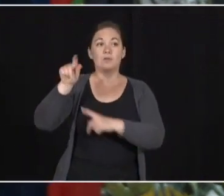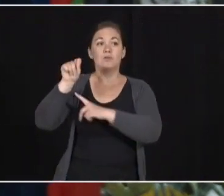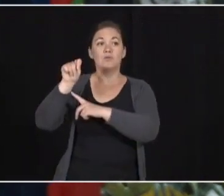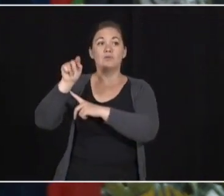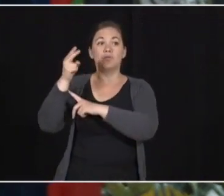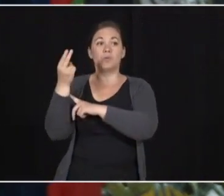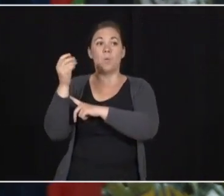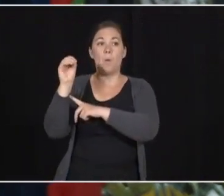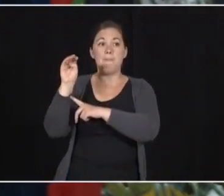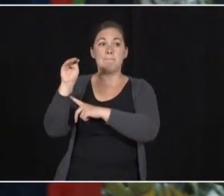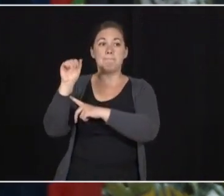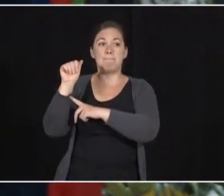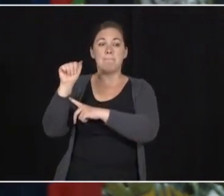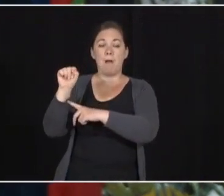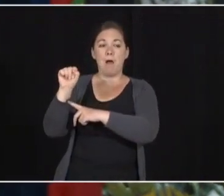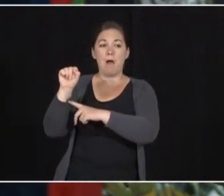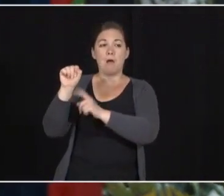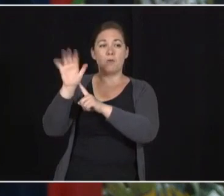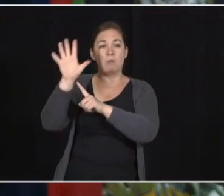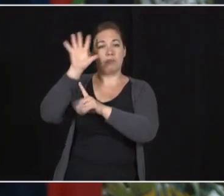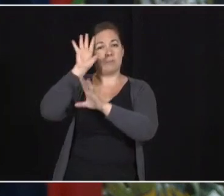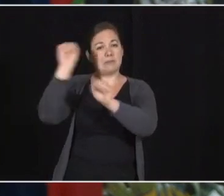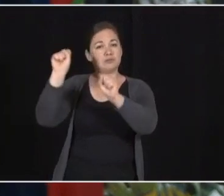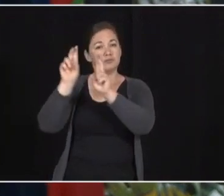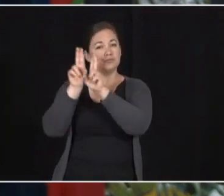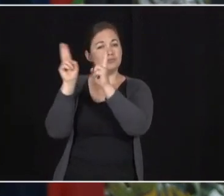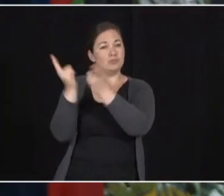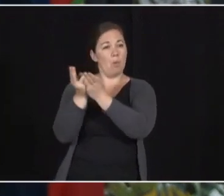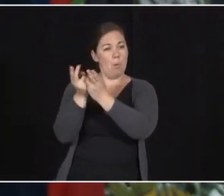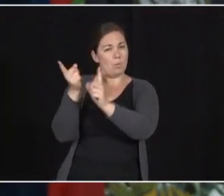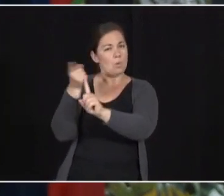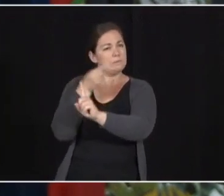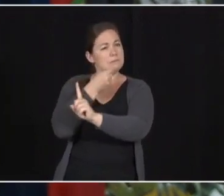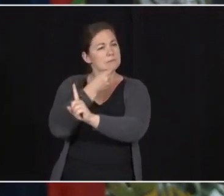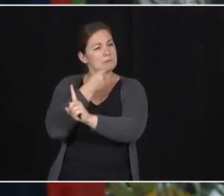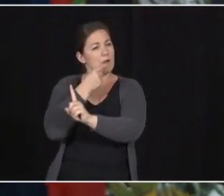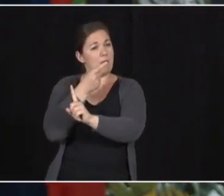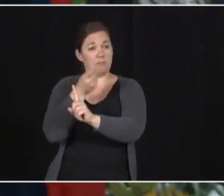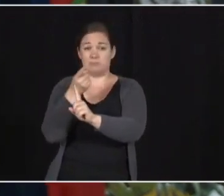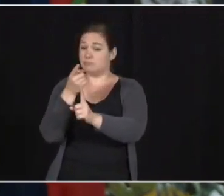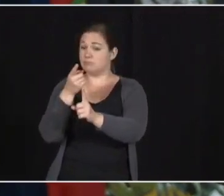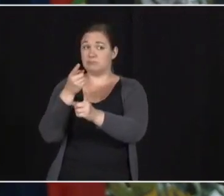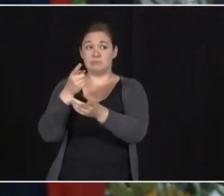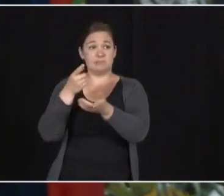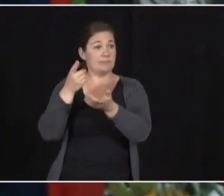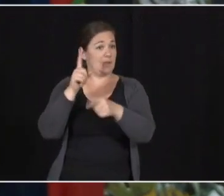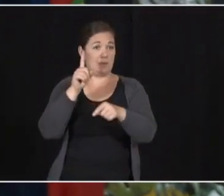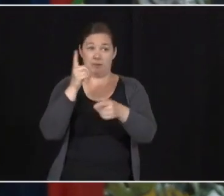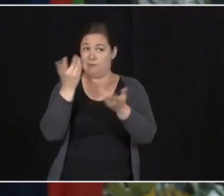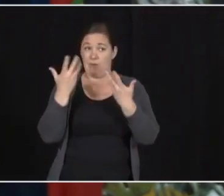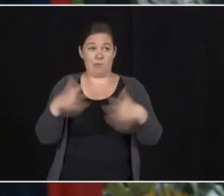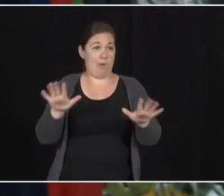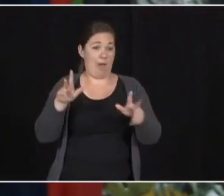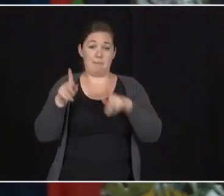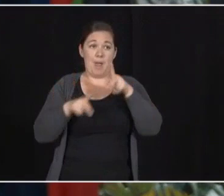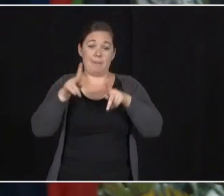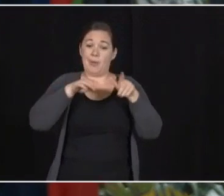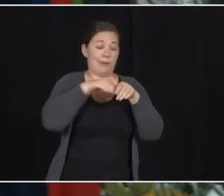were Smokey Thomas wrote to you and Mr Fullerton saying due to inherent risks for multiple parties to inspections this plan is not only ill-advised but not necessary. Did the union get in the way? The inspectors refused to go into homes after the government